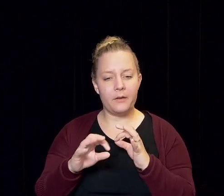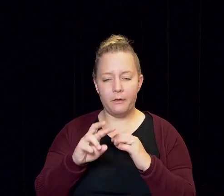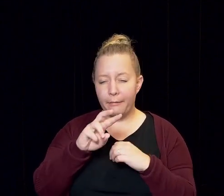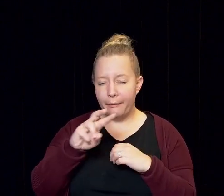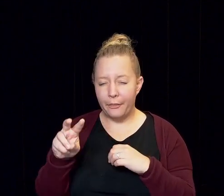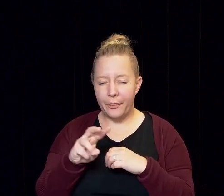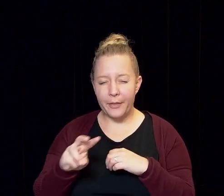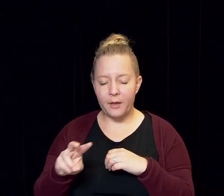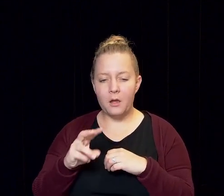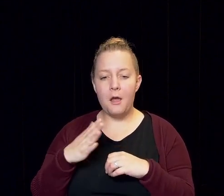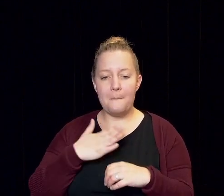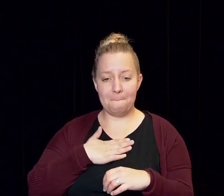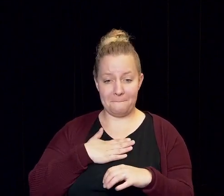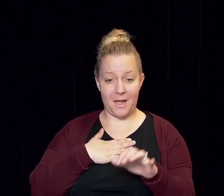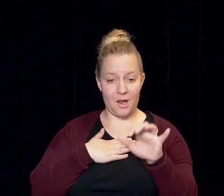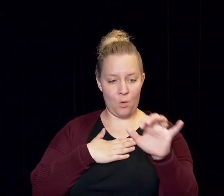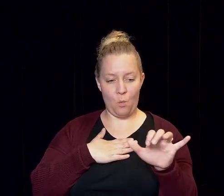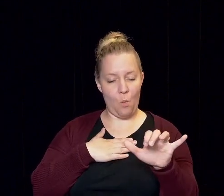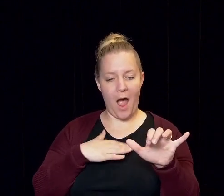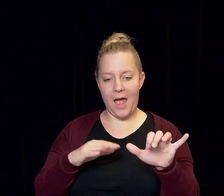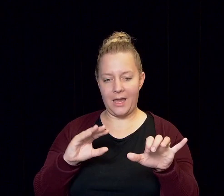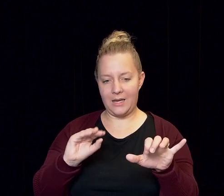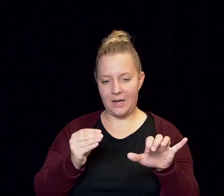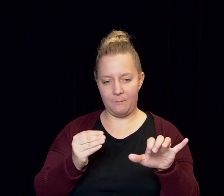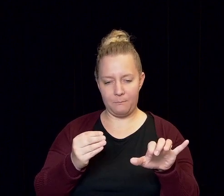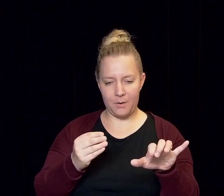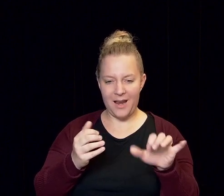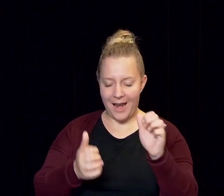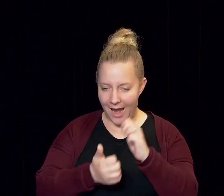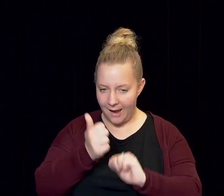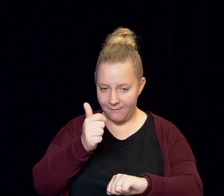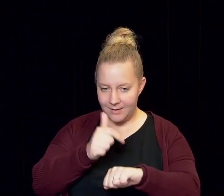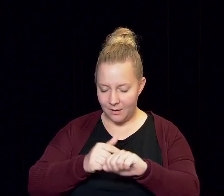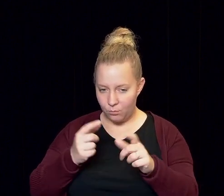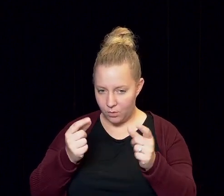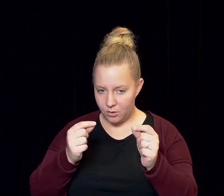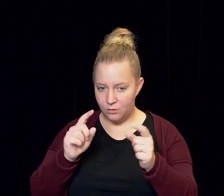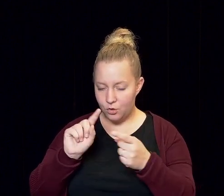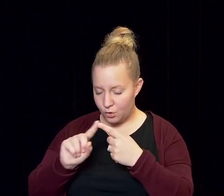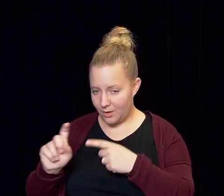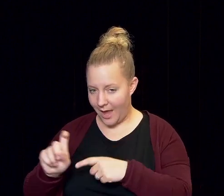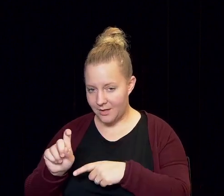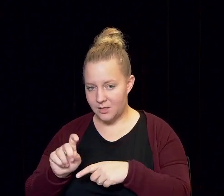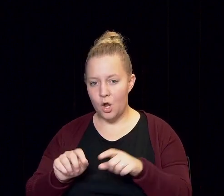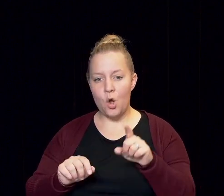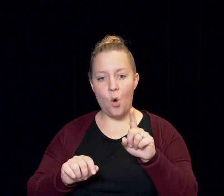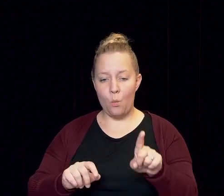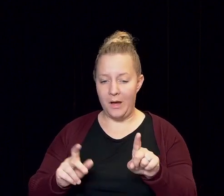my y-coordinate every time what did I have to do to the x-coordinate? So, 1 times 6 is what made 6.